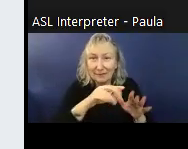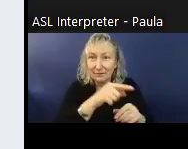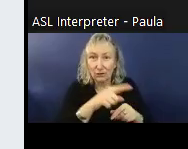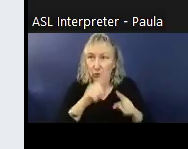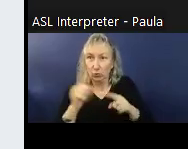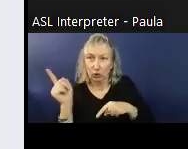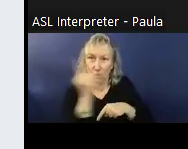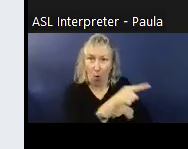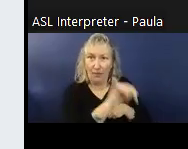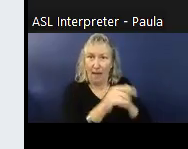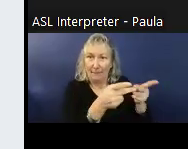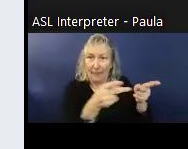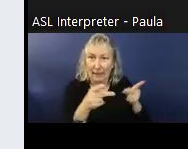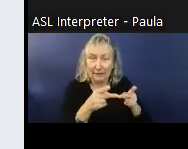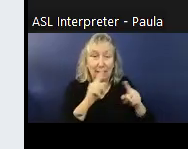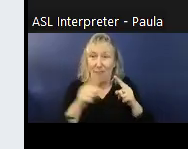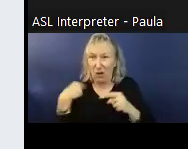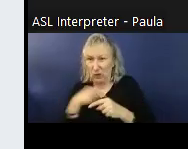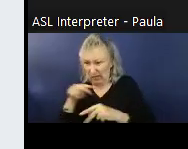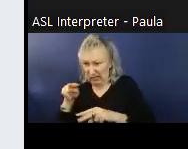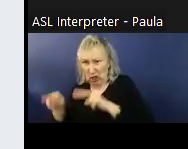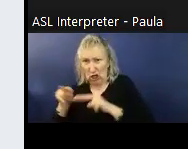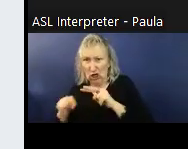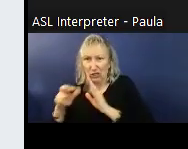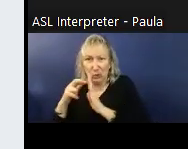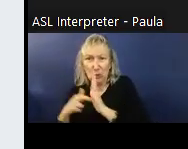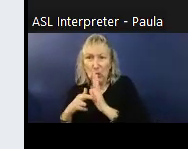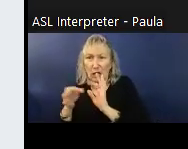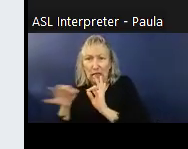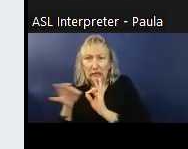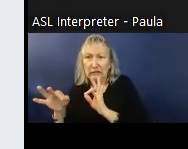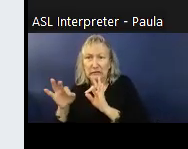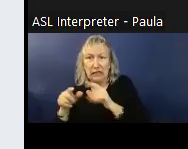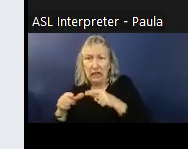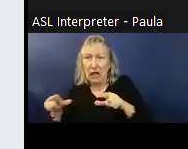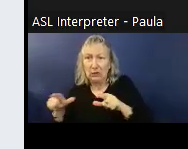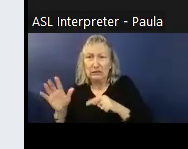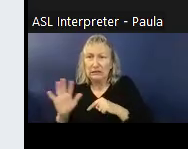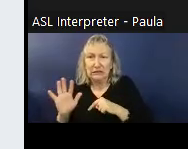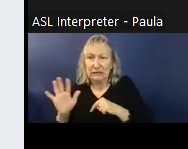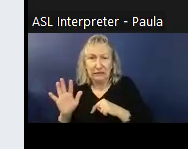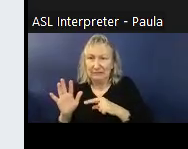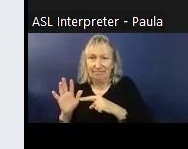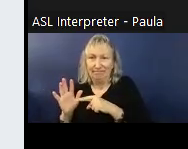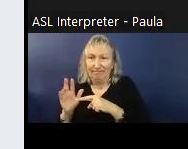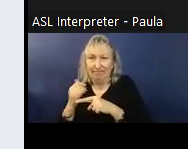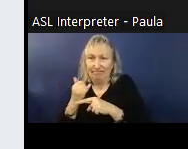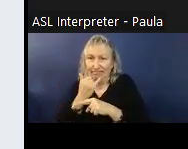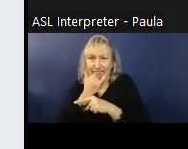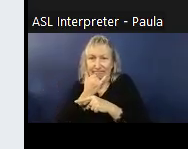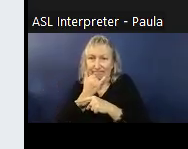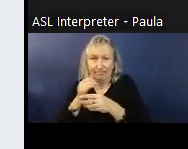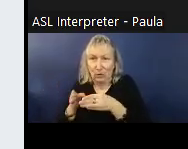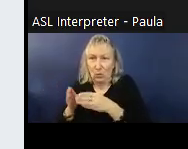Again, after review of these rules, it was determined that this language was